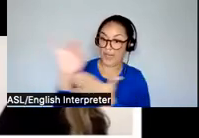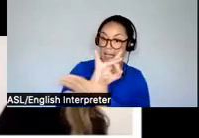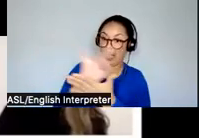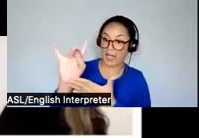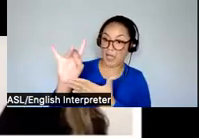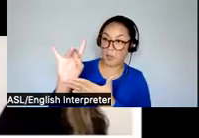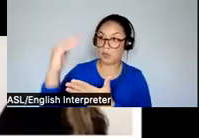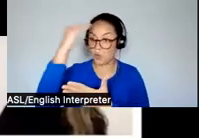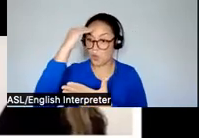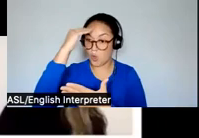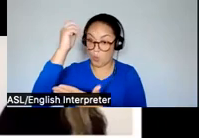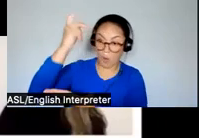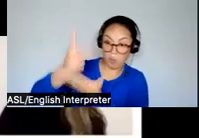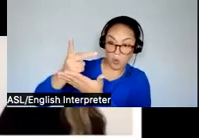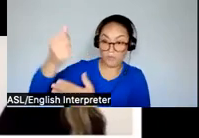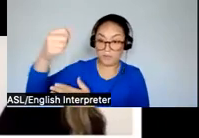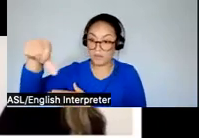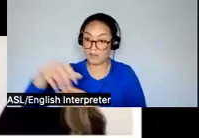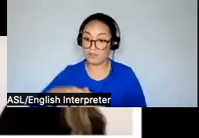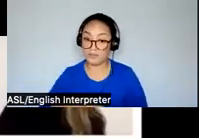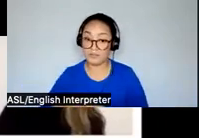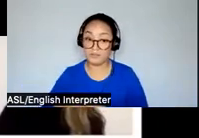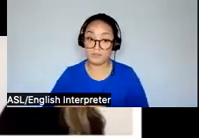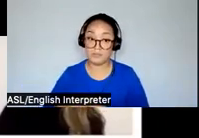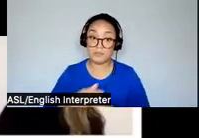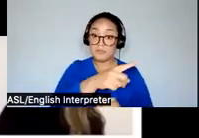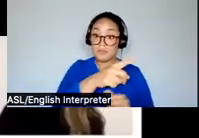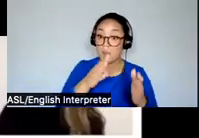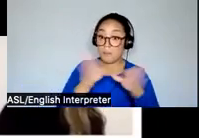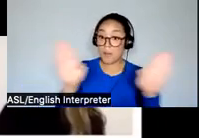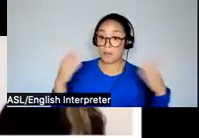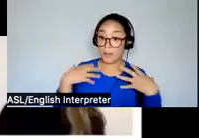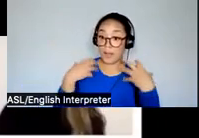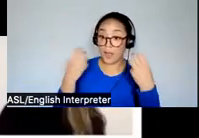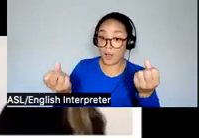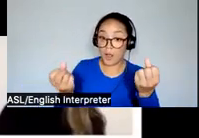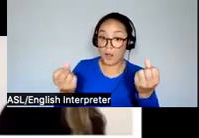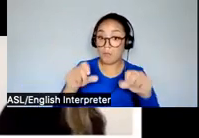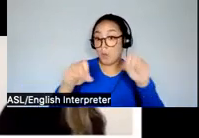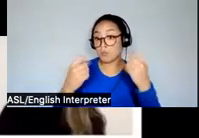Public health can take up to four weeks for approval, noise exemption requests and permits,